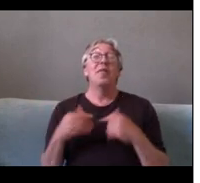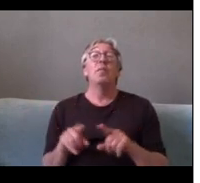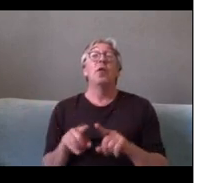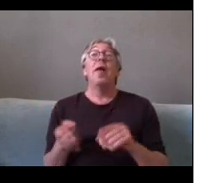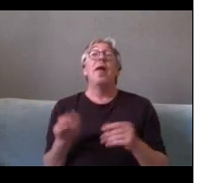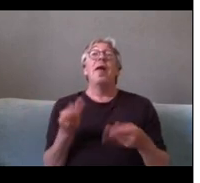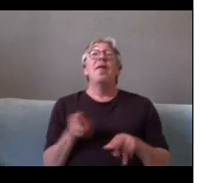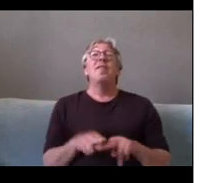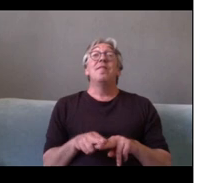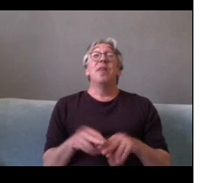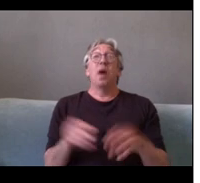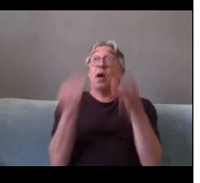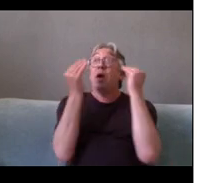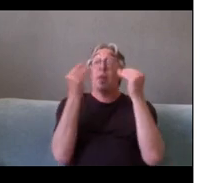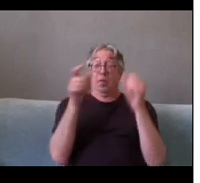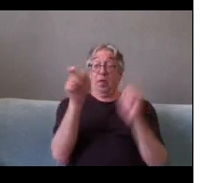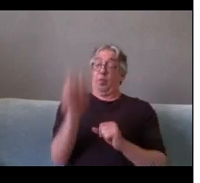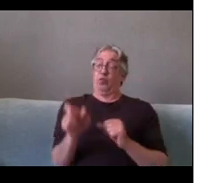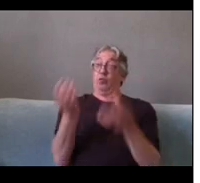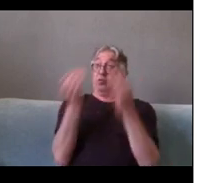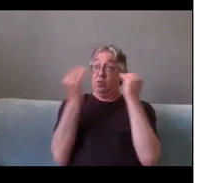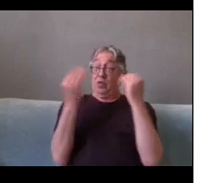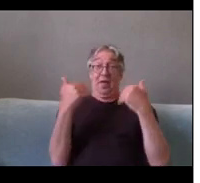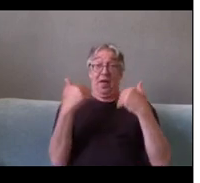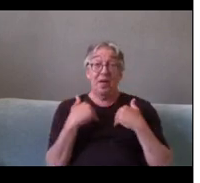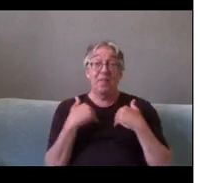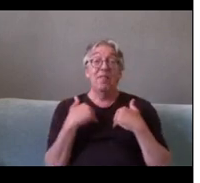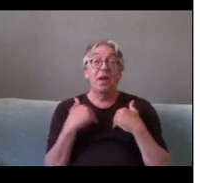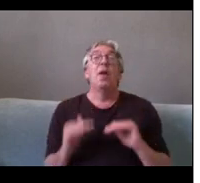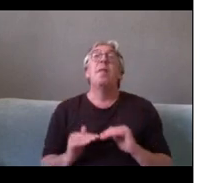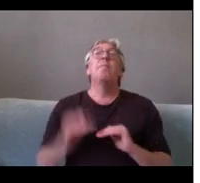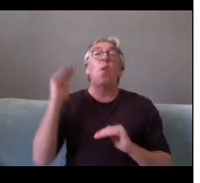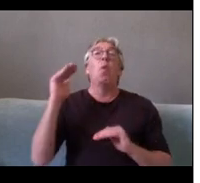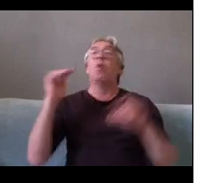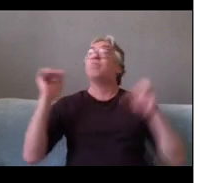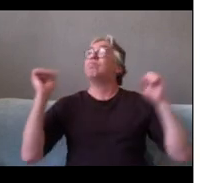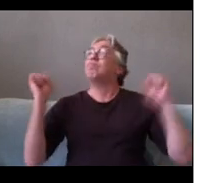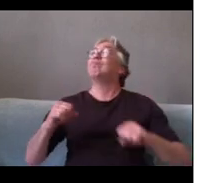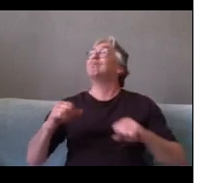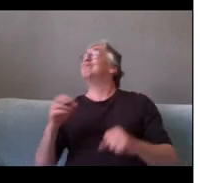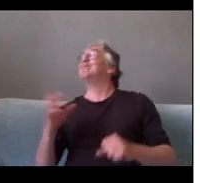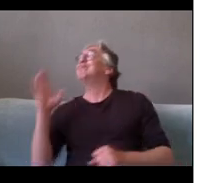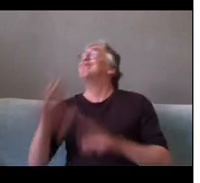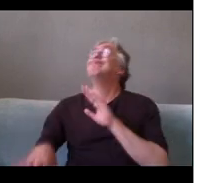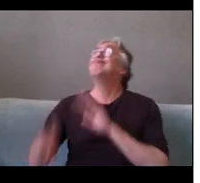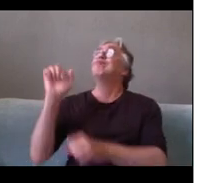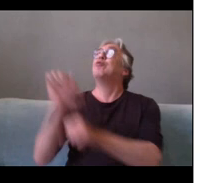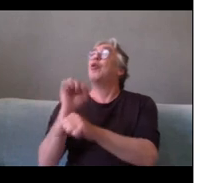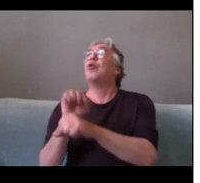in terms of the potential or the possibility of getting a job.